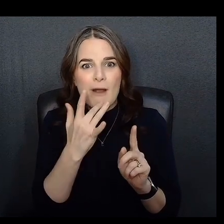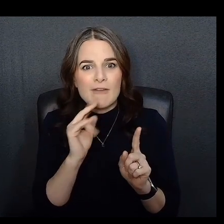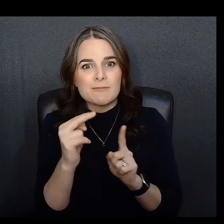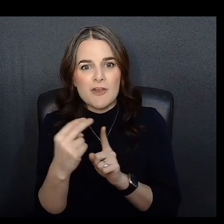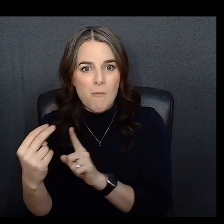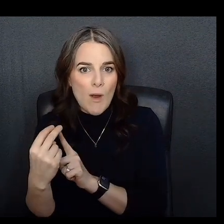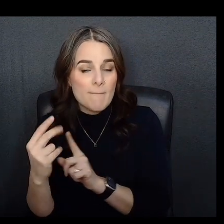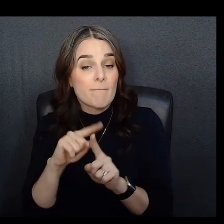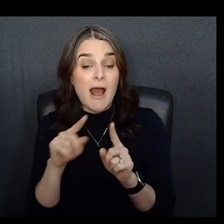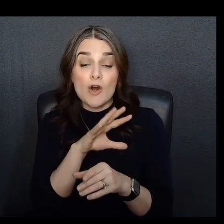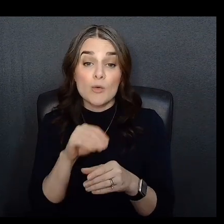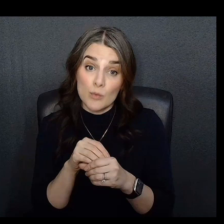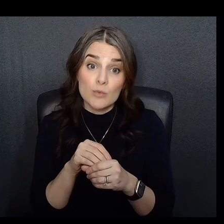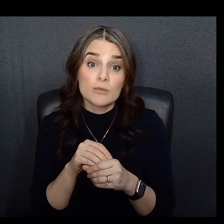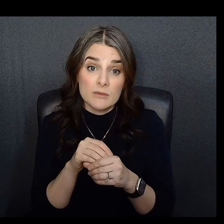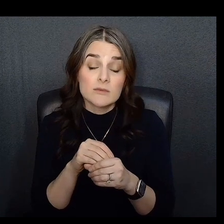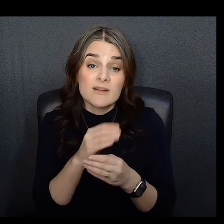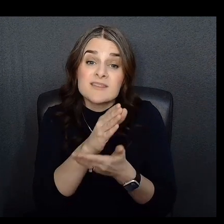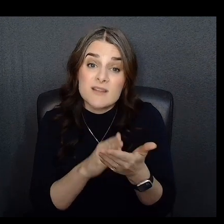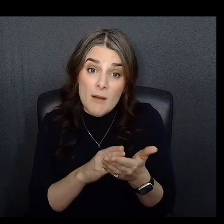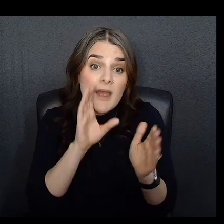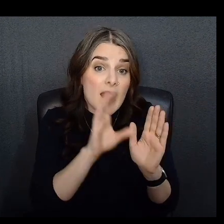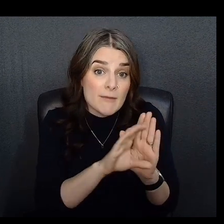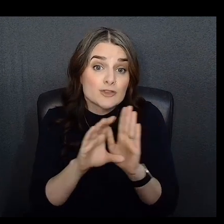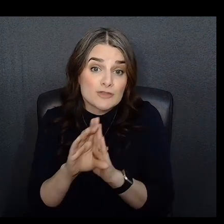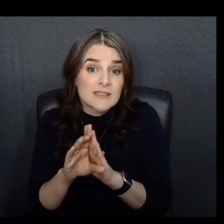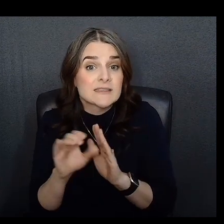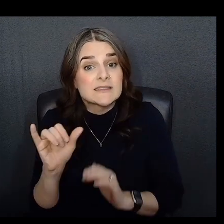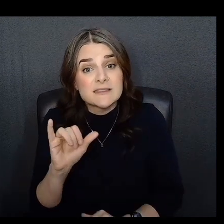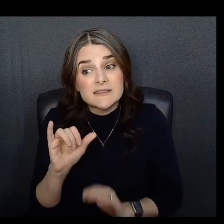but they do include some imagery that does symbolize violence